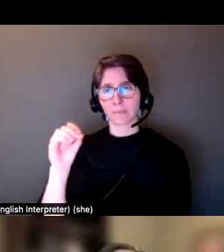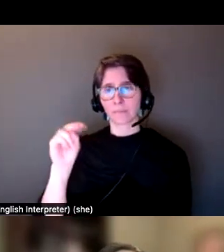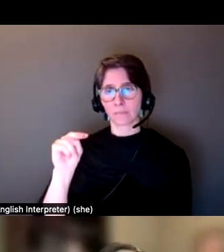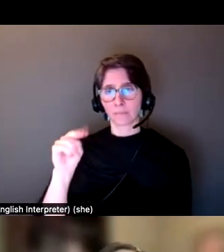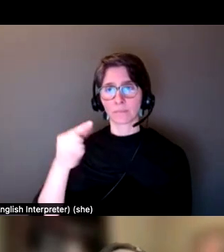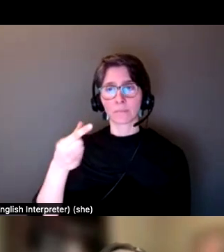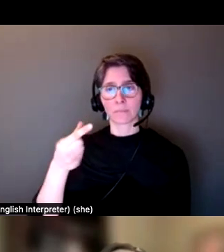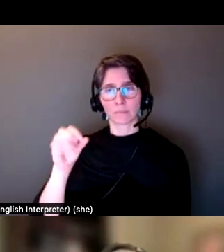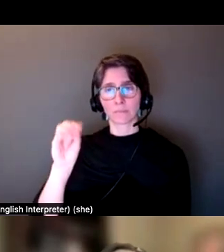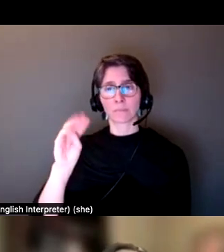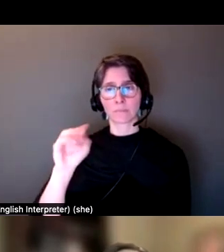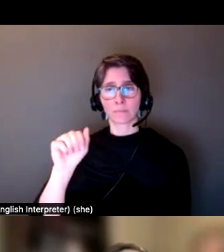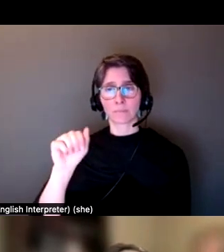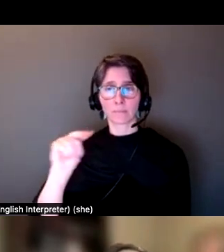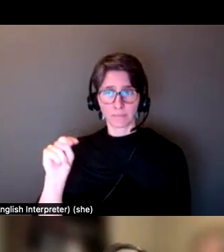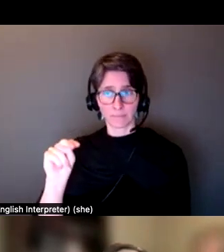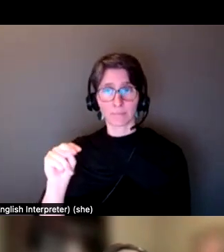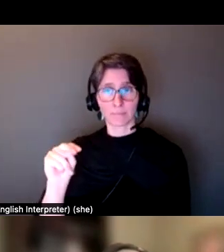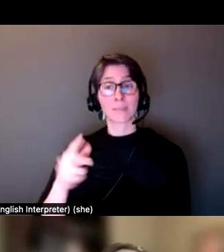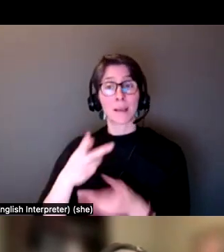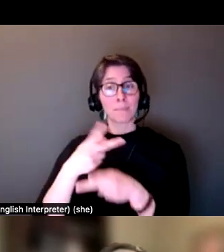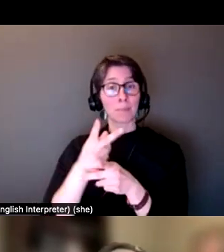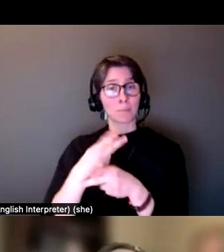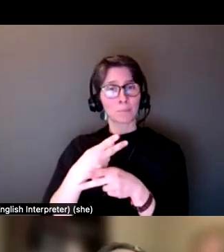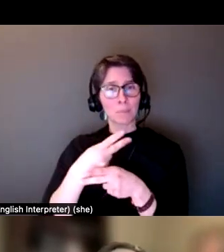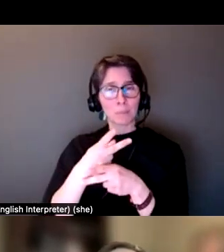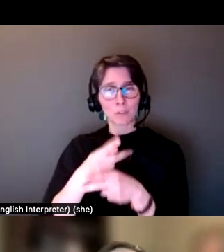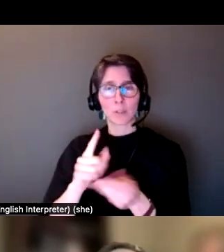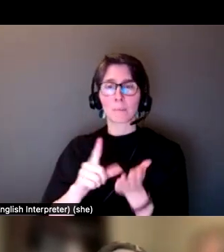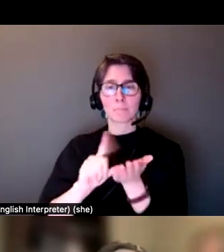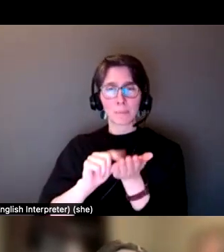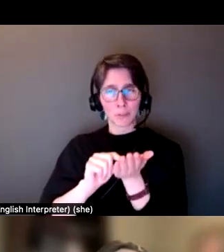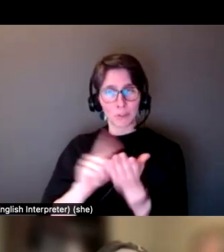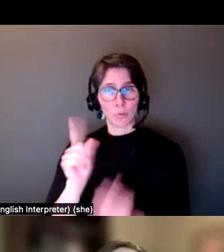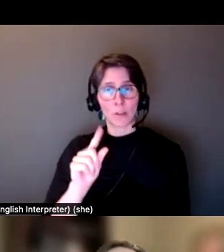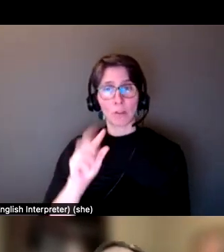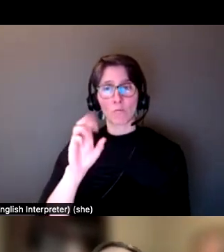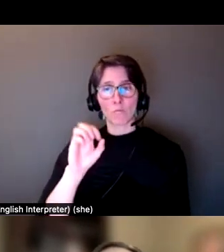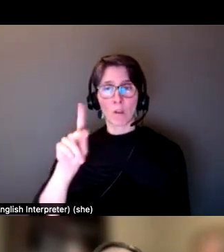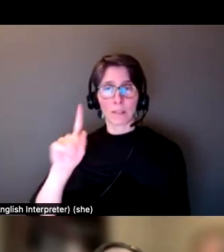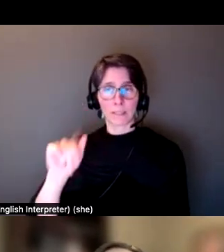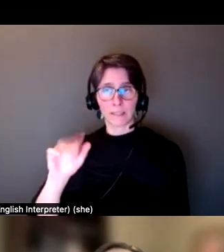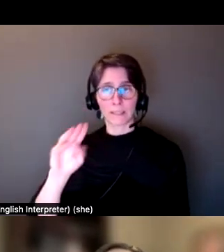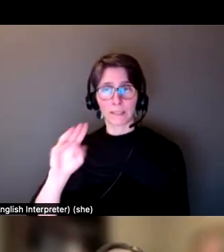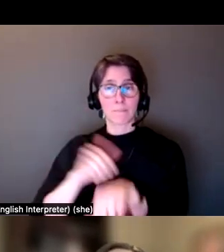Rocky Mountain Books as well as the National Sales Director at Heritage Group Distribution.